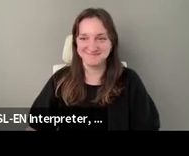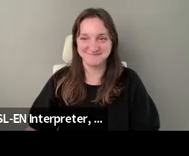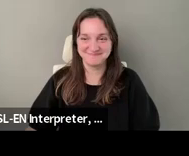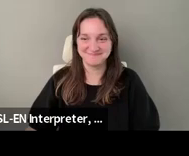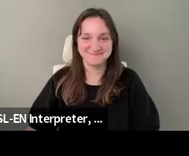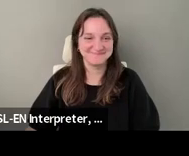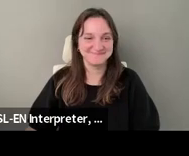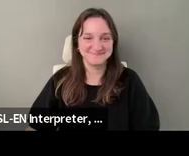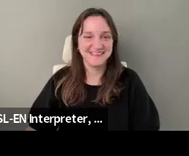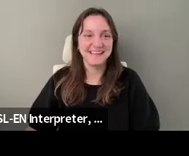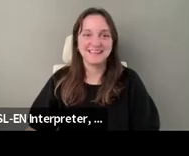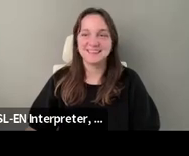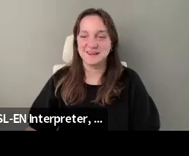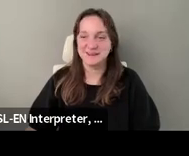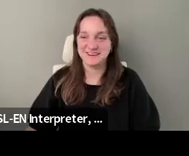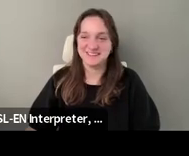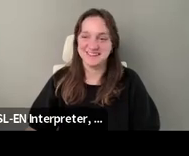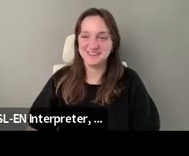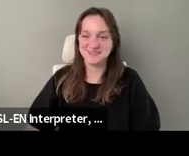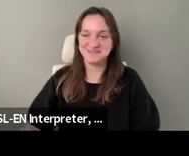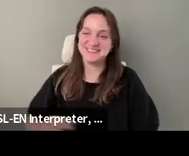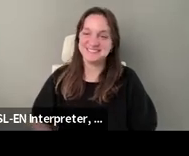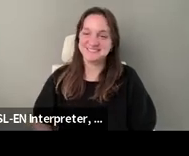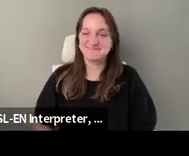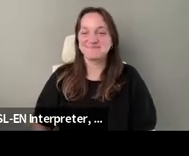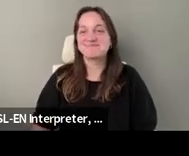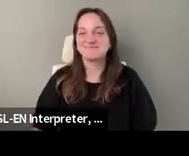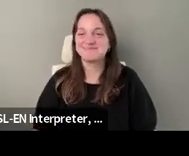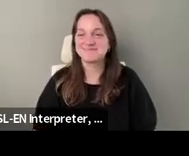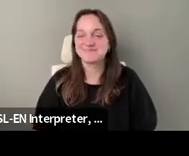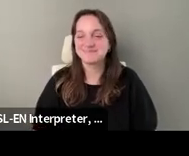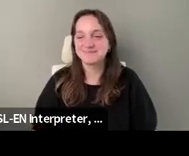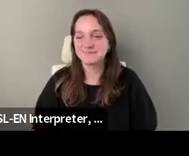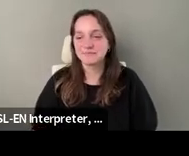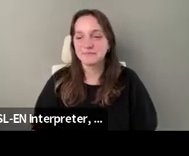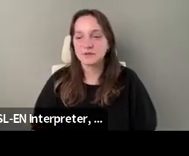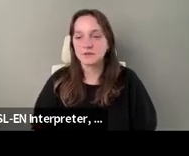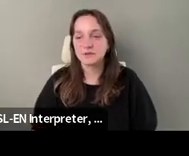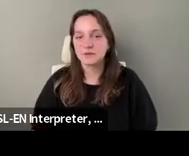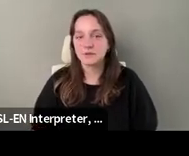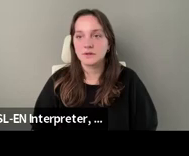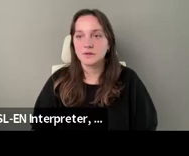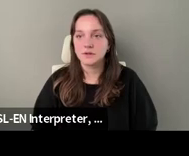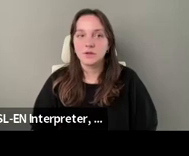Thank you so much. So when it comes to the deaf